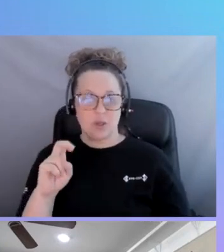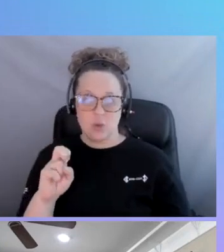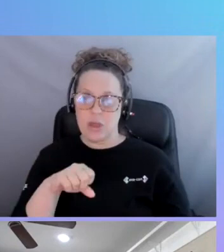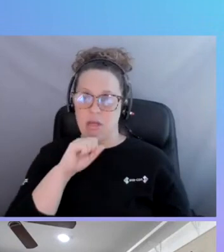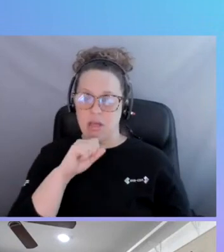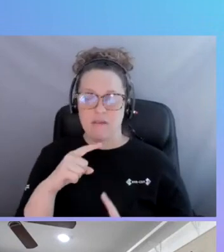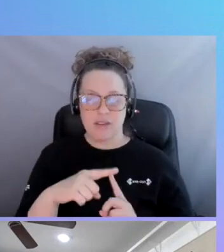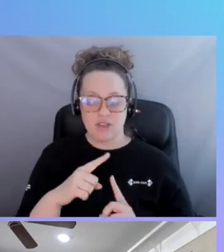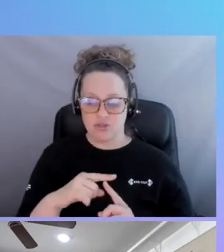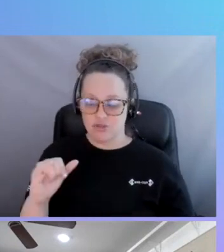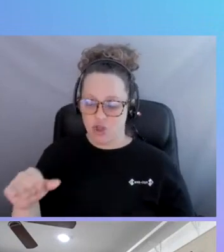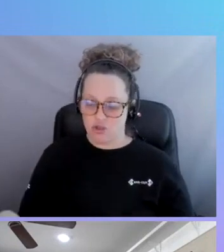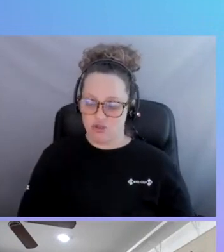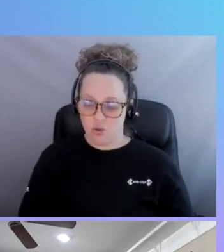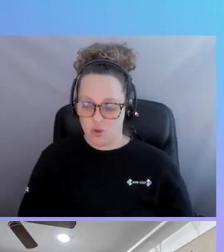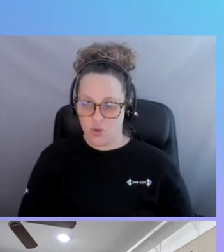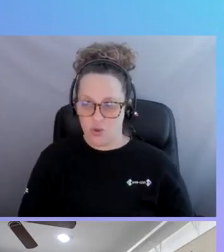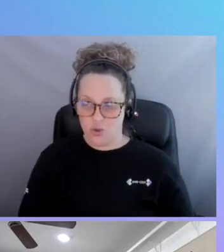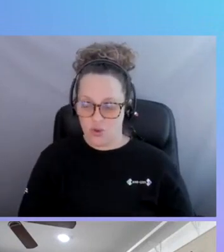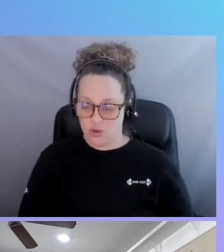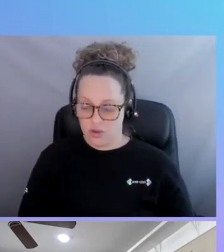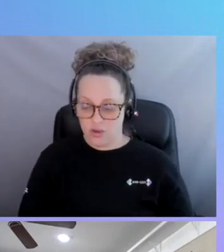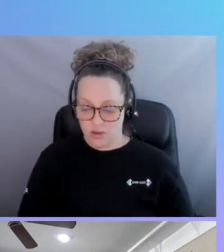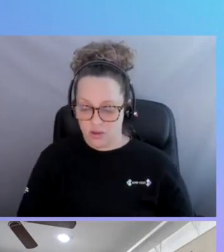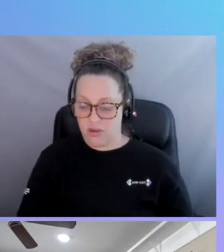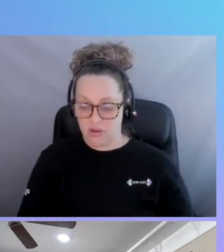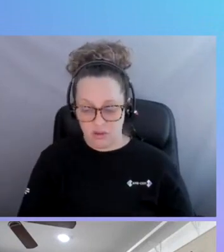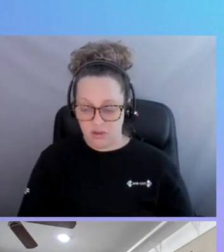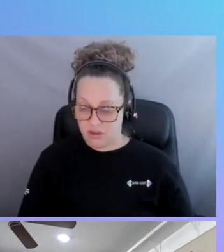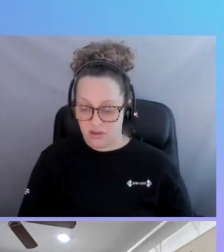shirts. Also uh, I have I have experience with that. So if